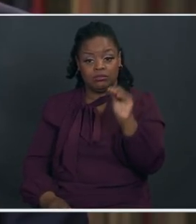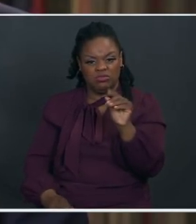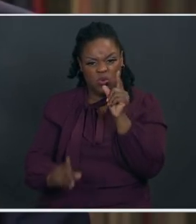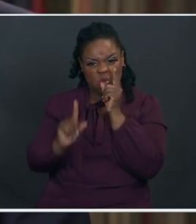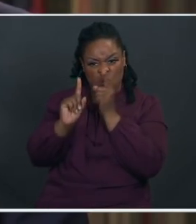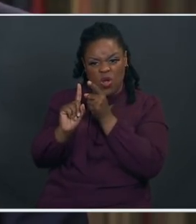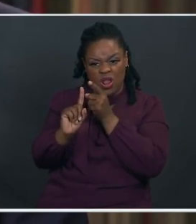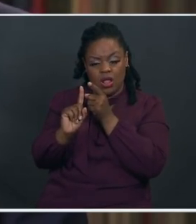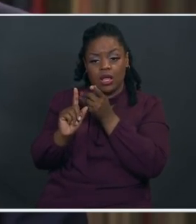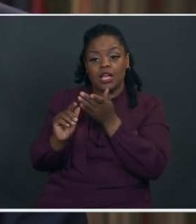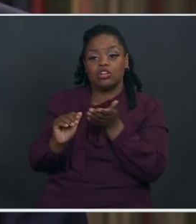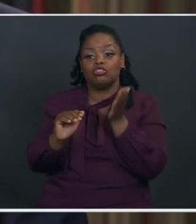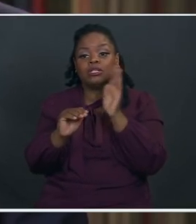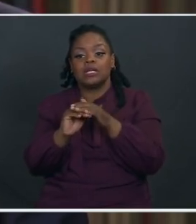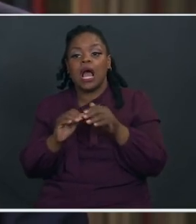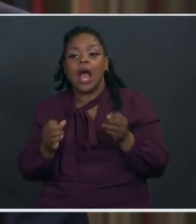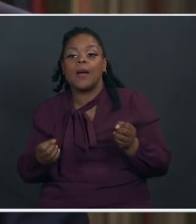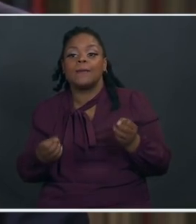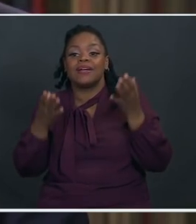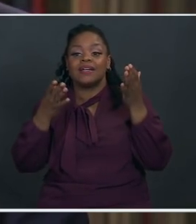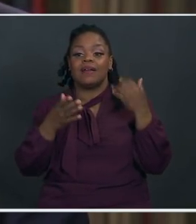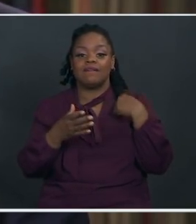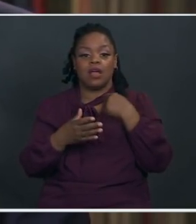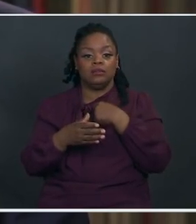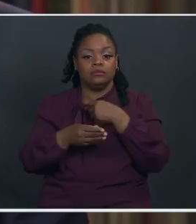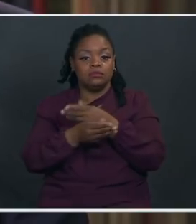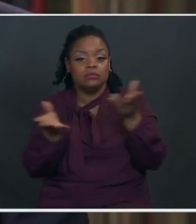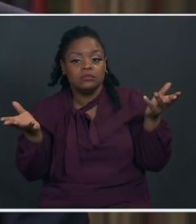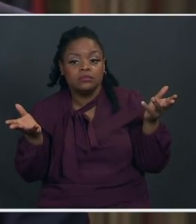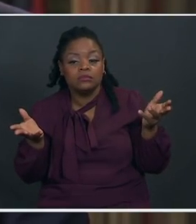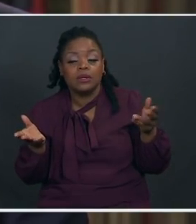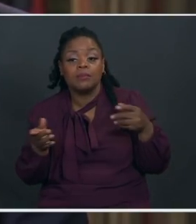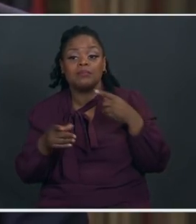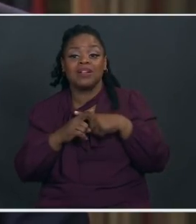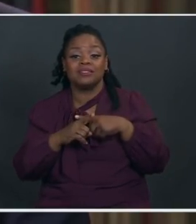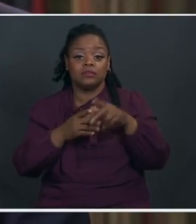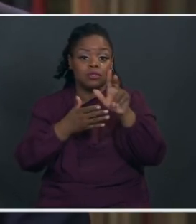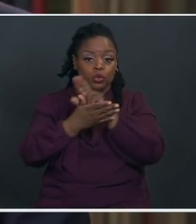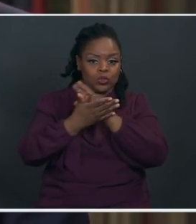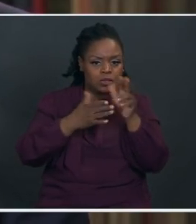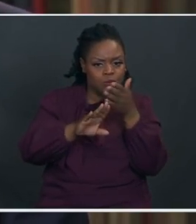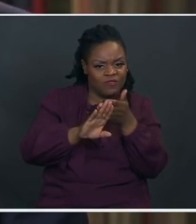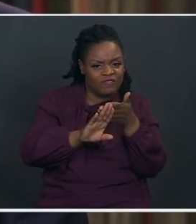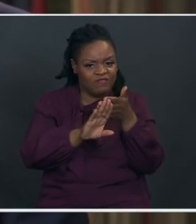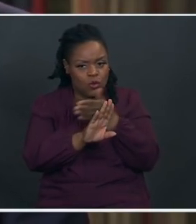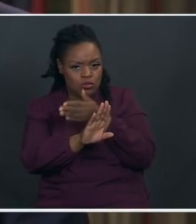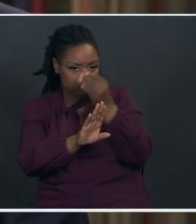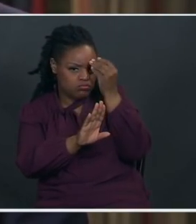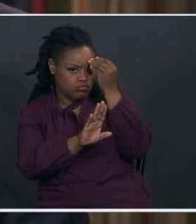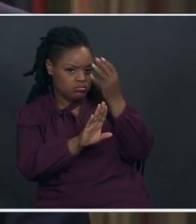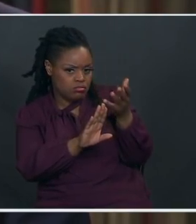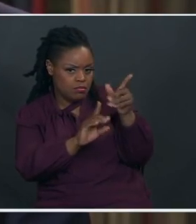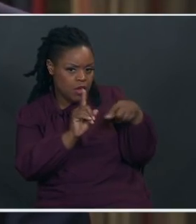and to provide three weeks of visibility, which will allow them to plan better. And we hope to do our best to increase